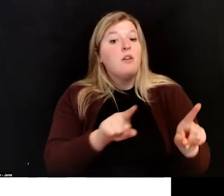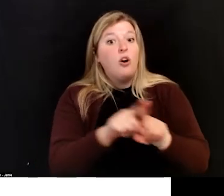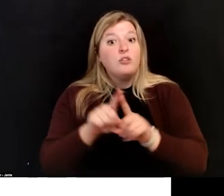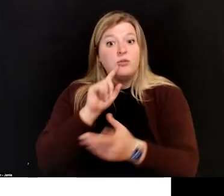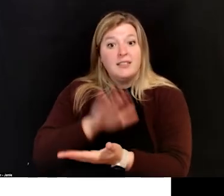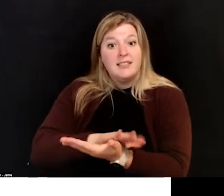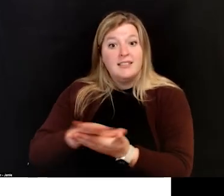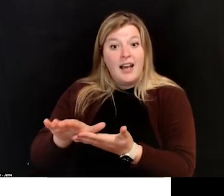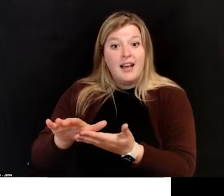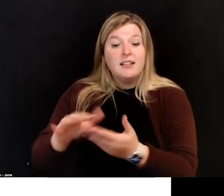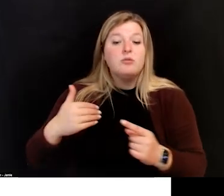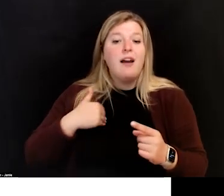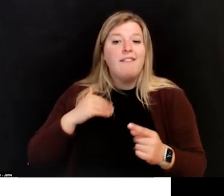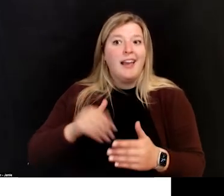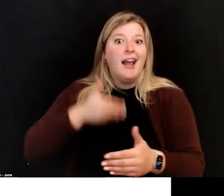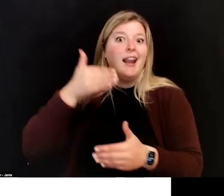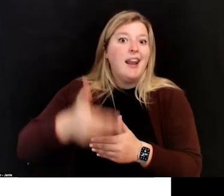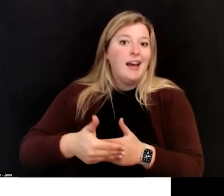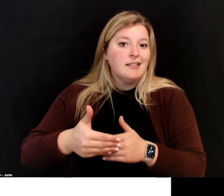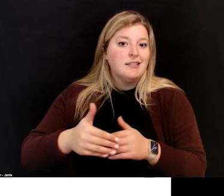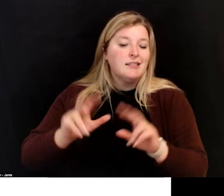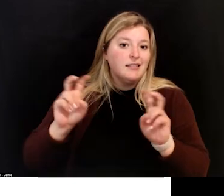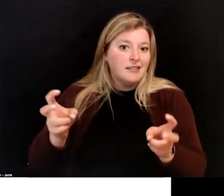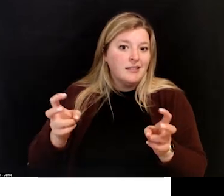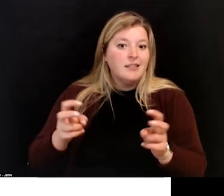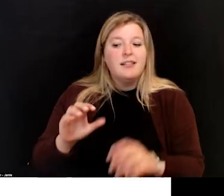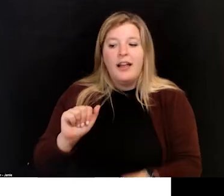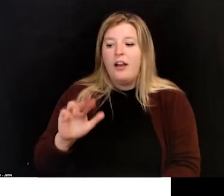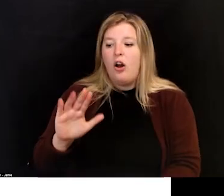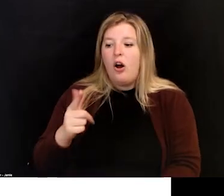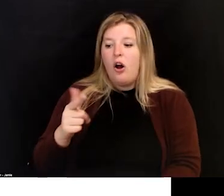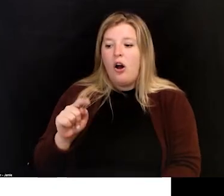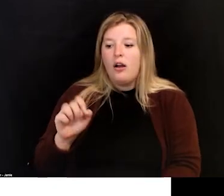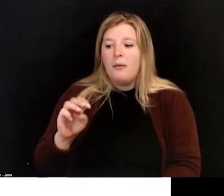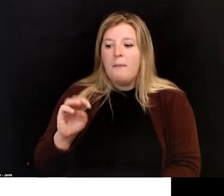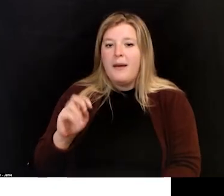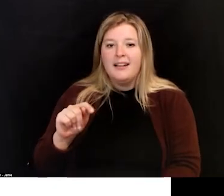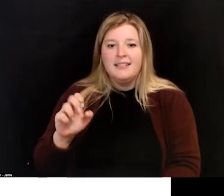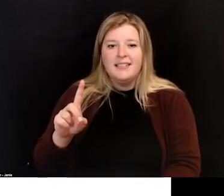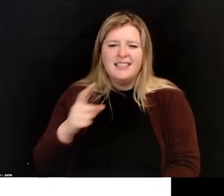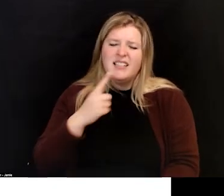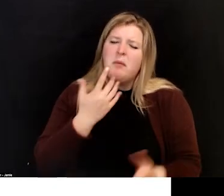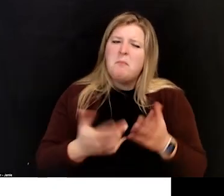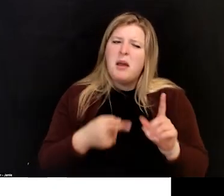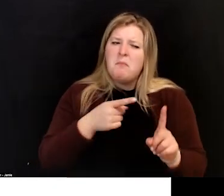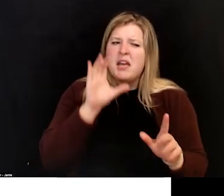into things that are augmented, so it says, "Hey, maybe this image alt tag isn't a great representation.